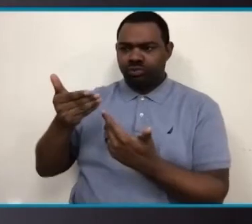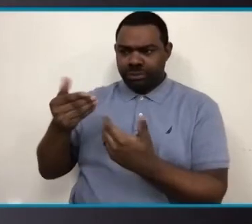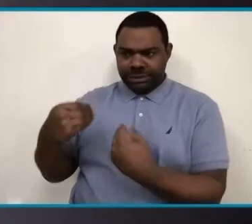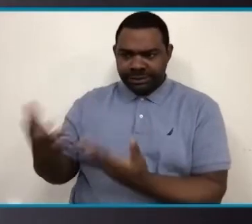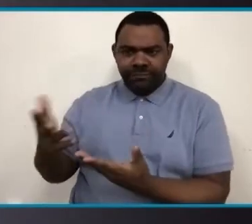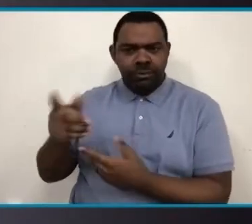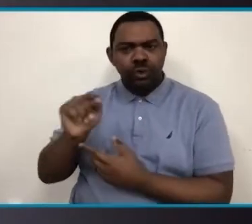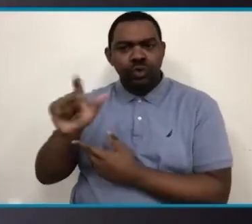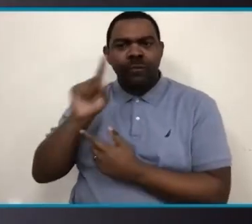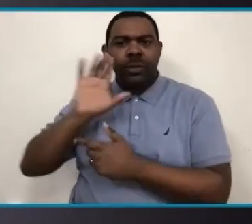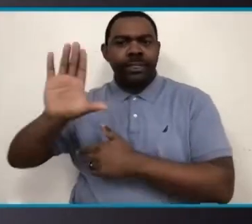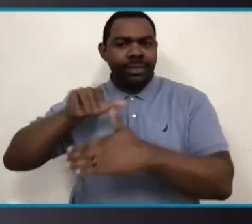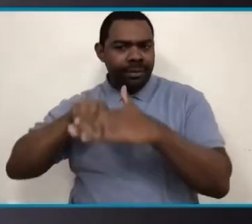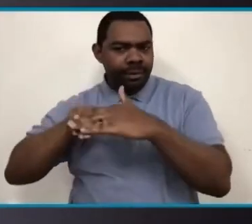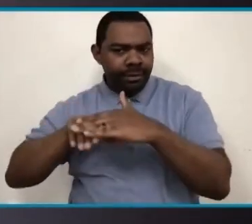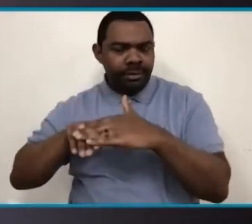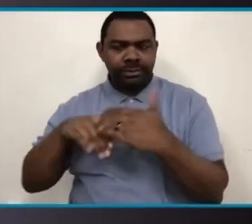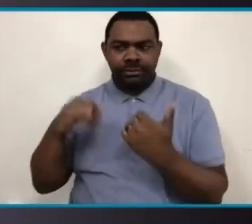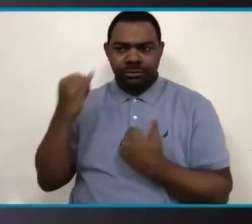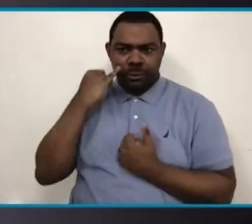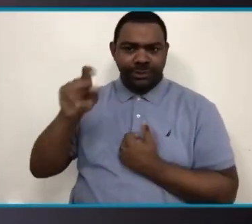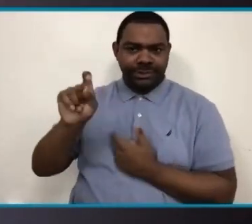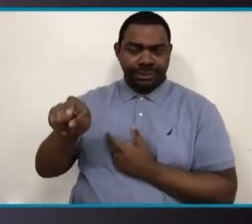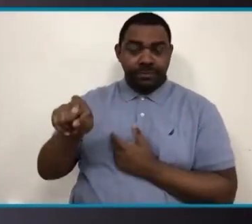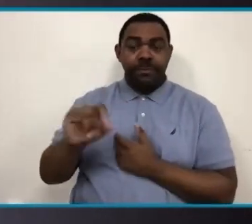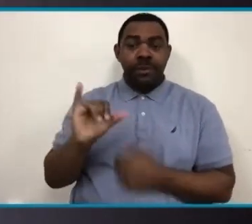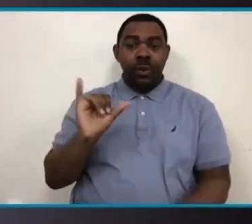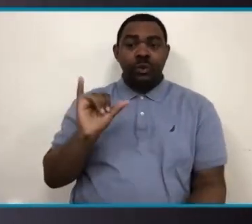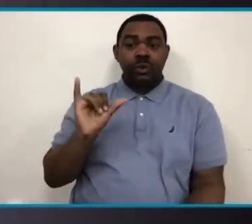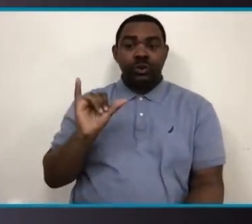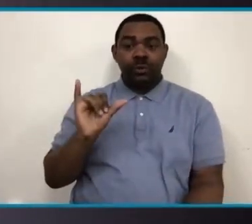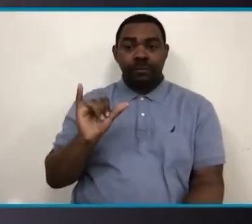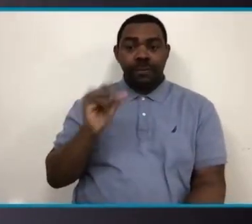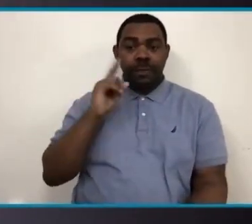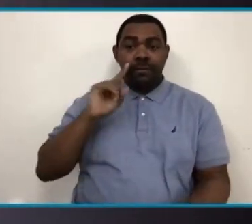And then in addition to just music listening, there are receptive music therapy interventions